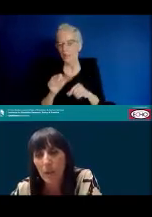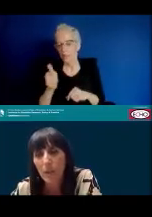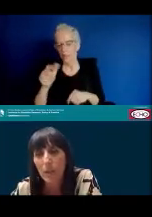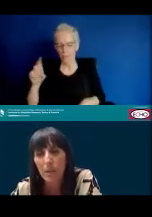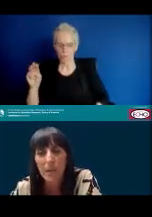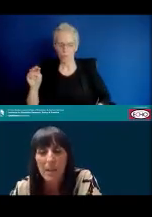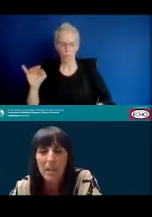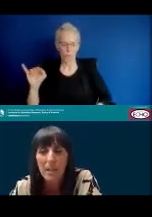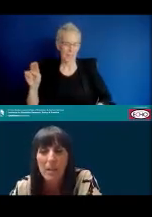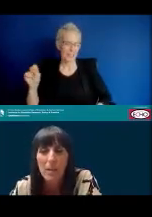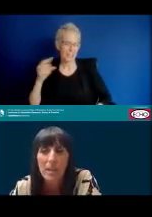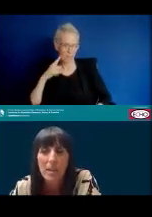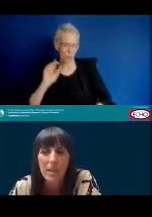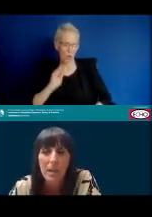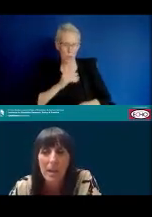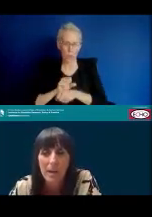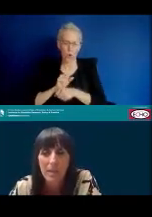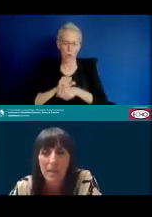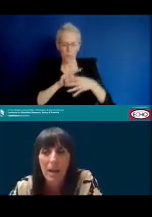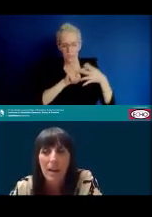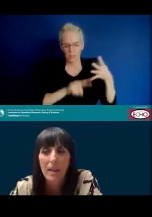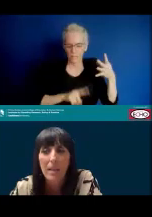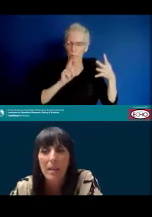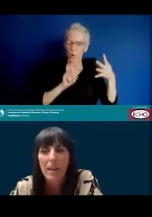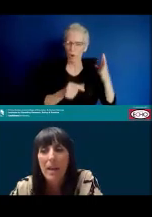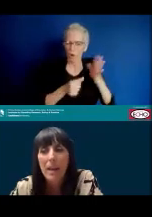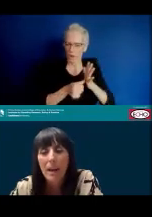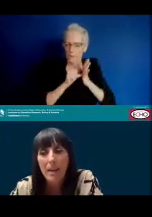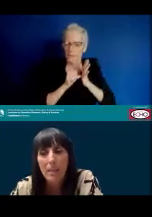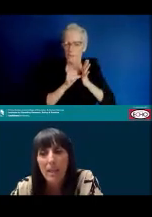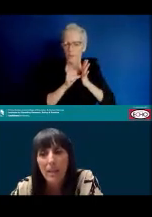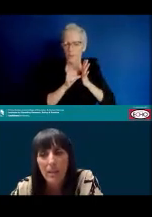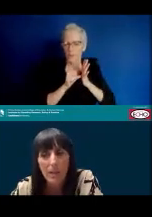we do, but these are the ones that are emphasized in learn the